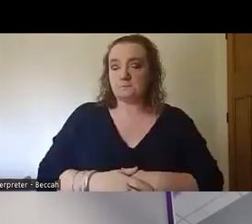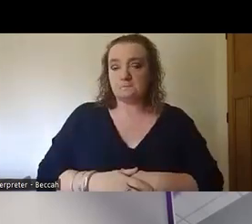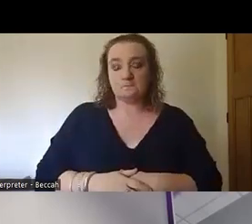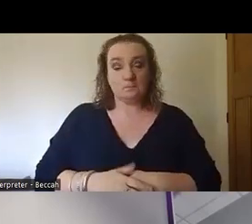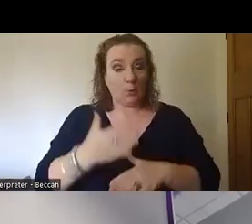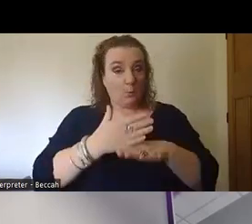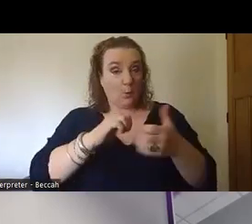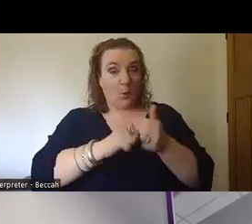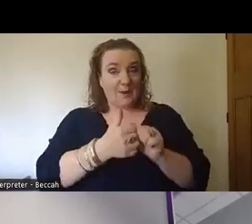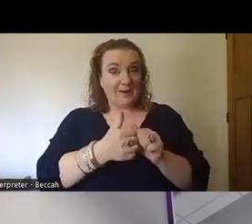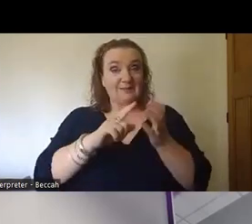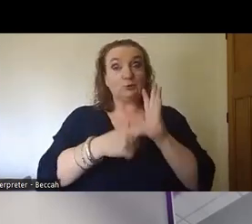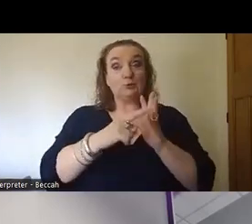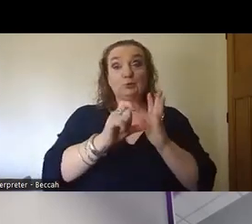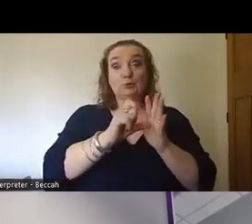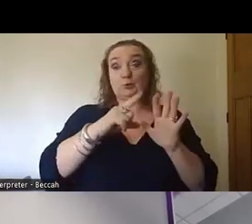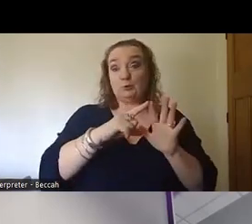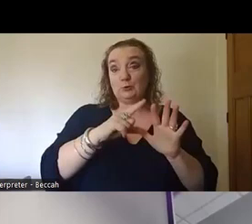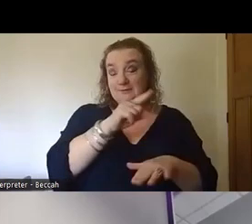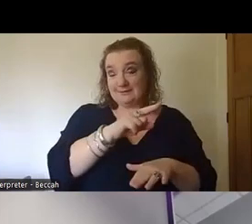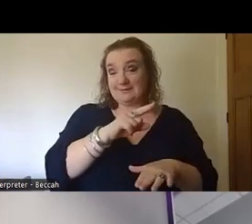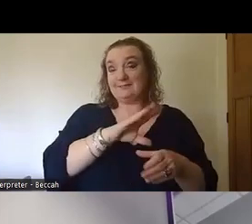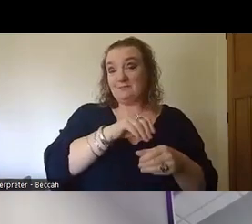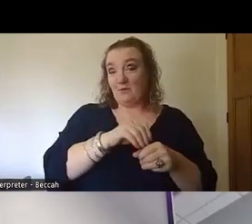and I see Jude, you are part of this group as well.